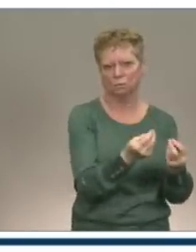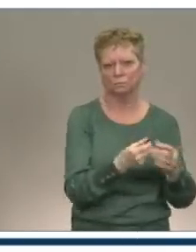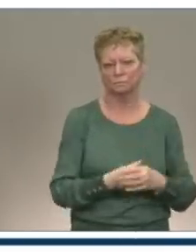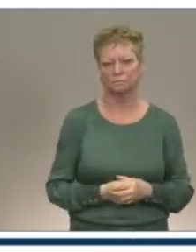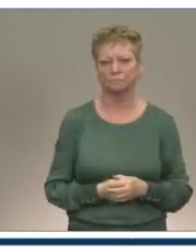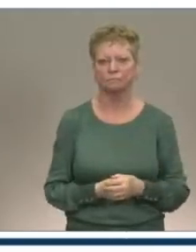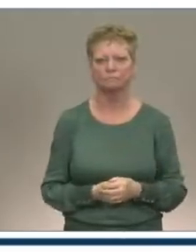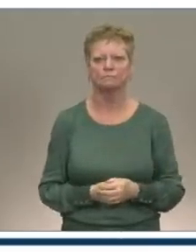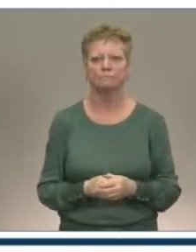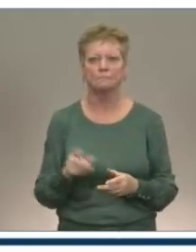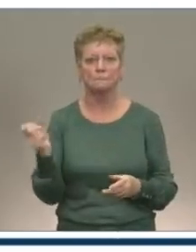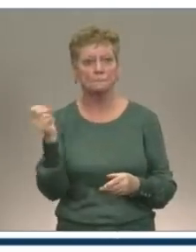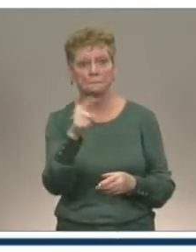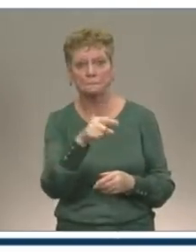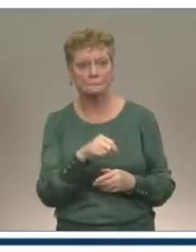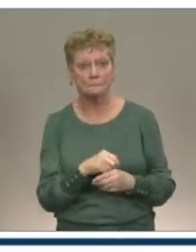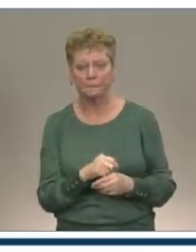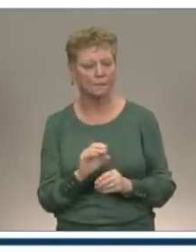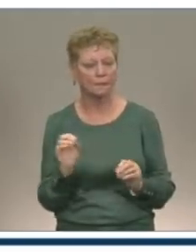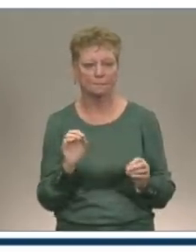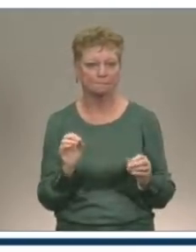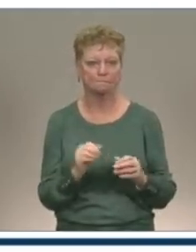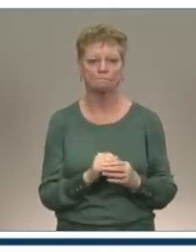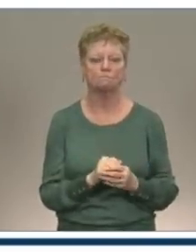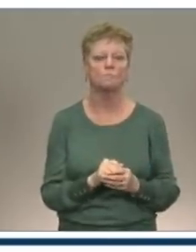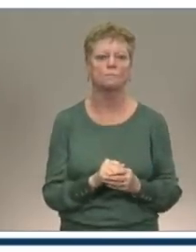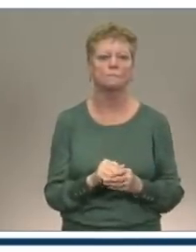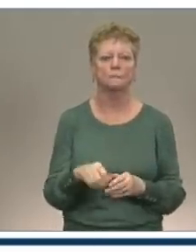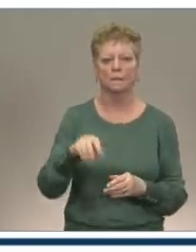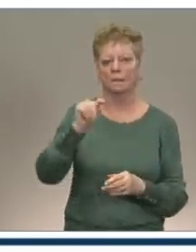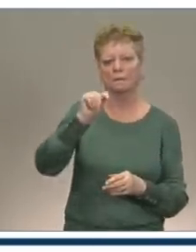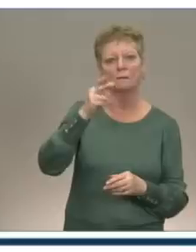no thank you moving on to pat healy with the laker news go ahead pat